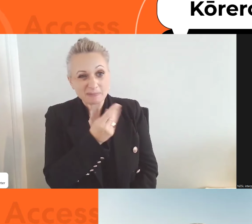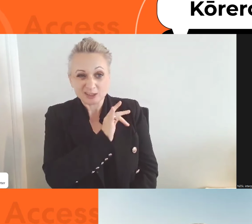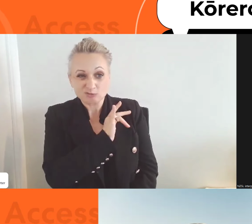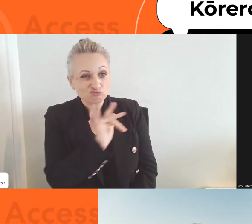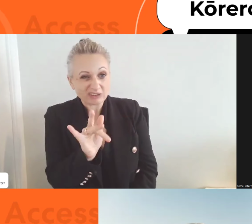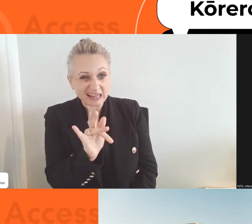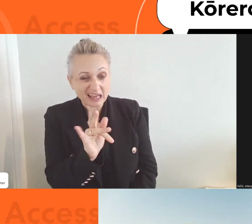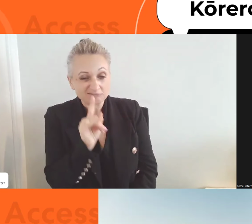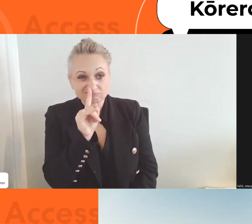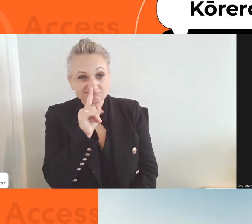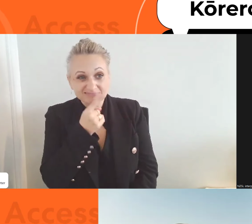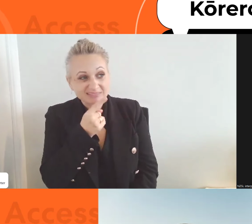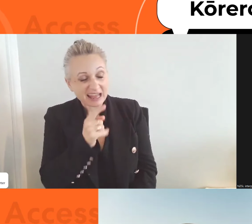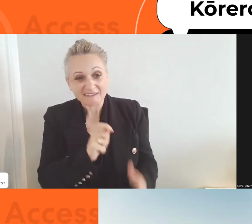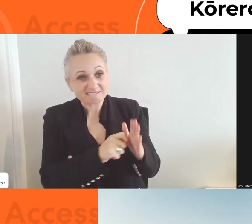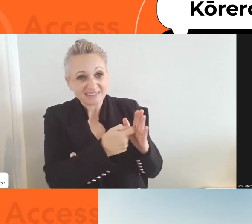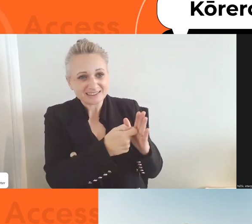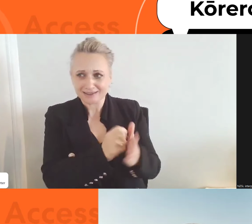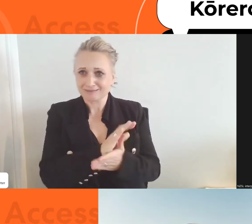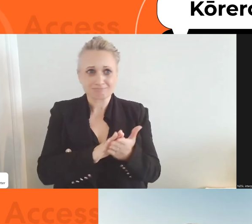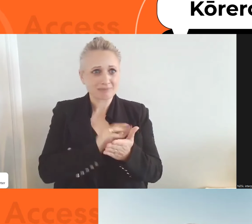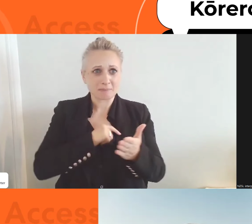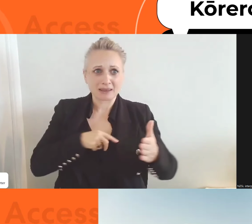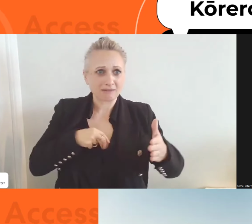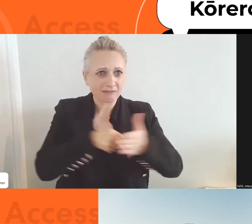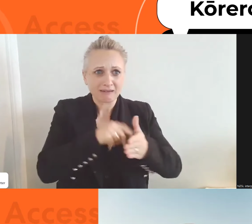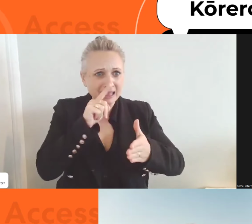access it at all, but it's nice to be able to have a bathroom I